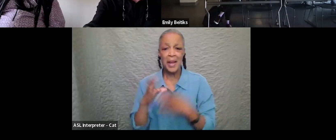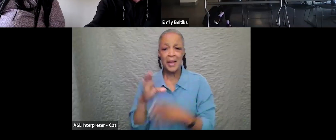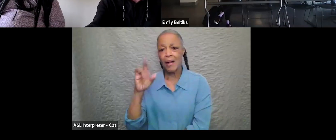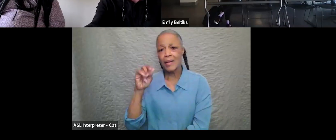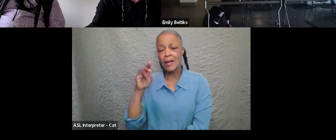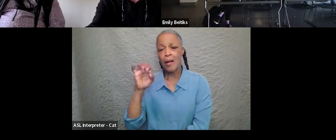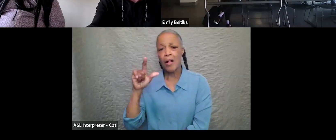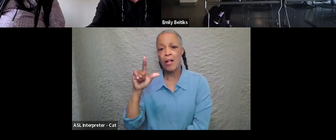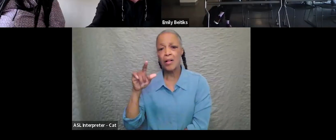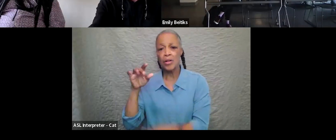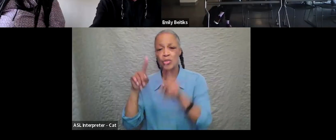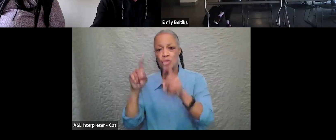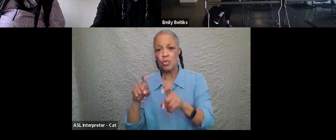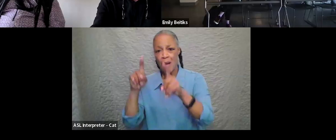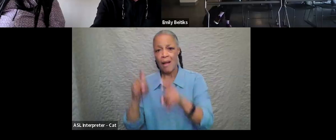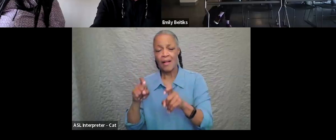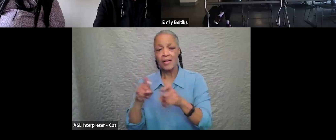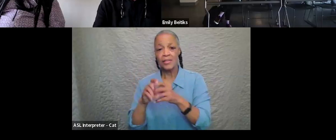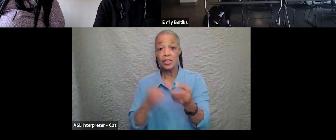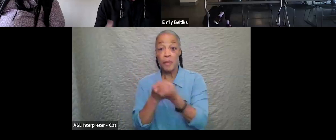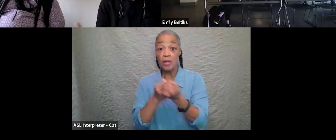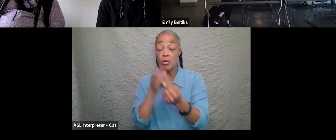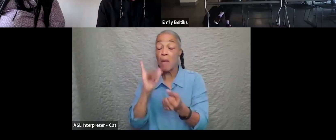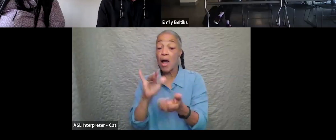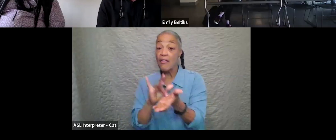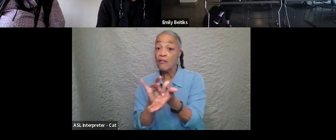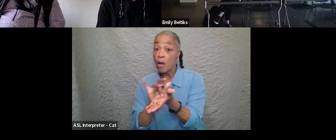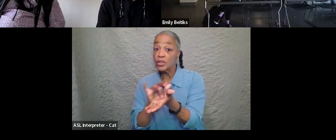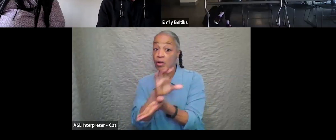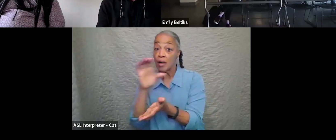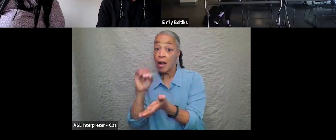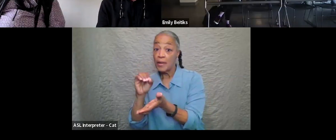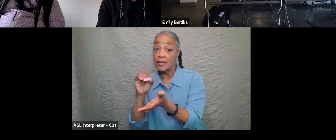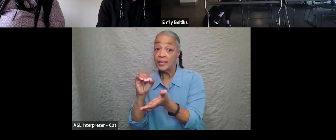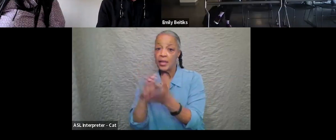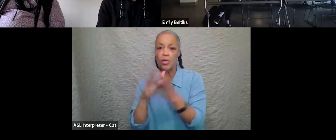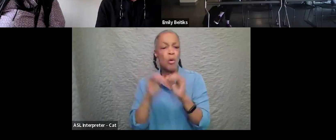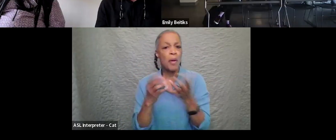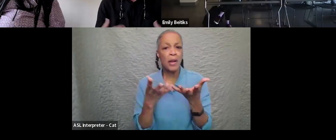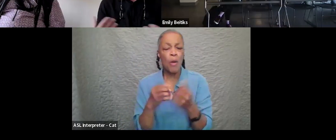by the pharmaceutical companies in which nobody is looking for Nobel Prizes or,